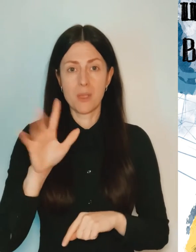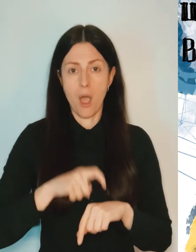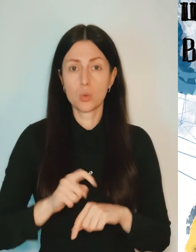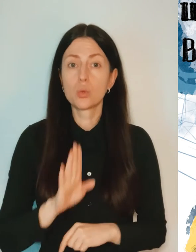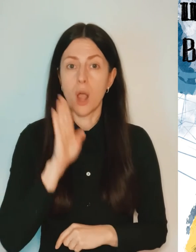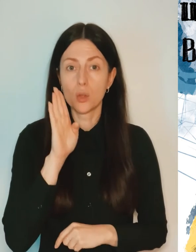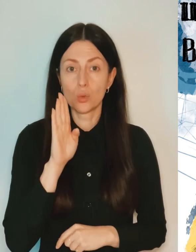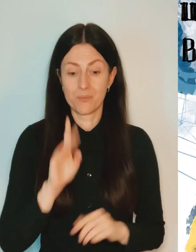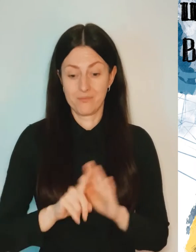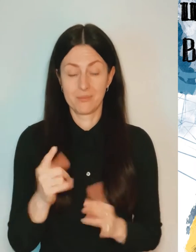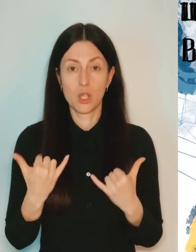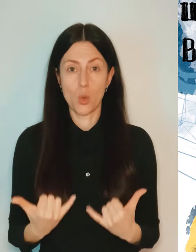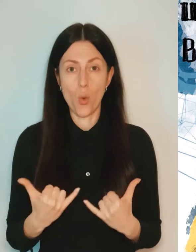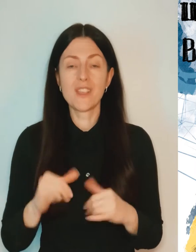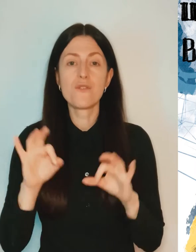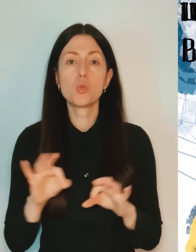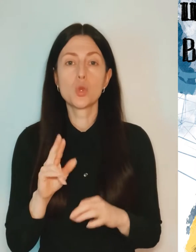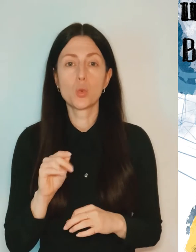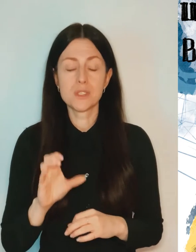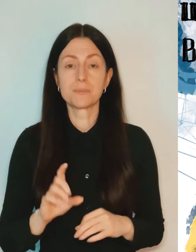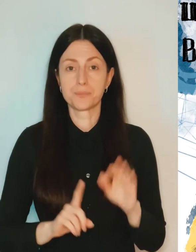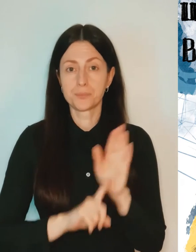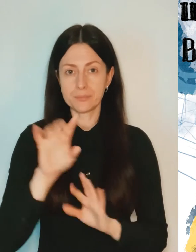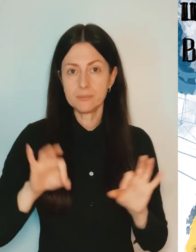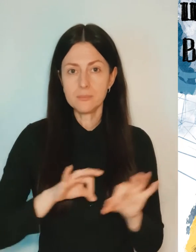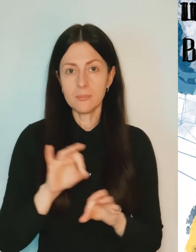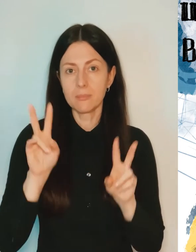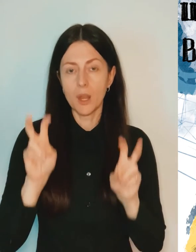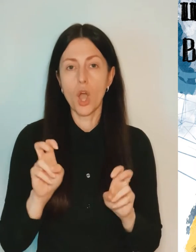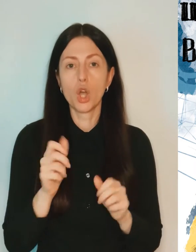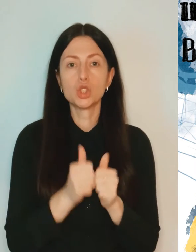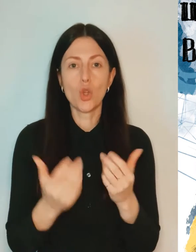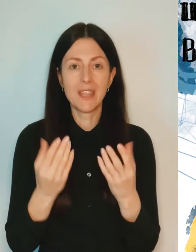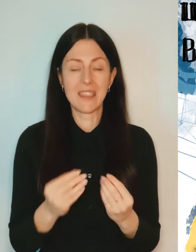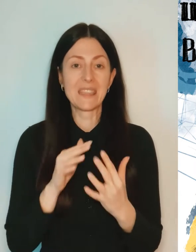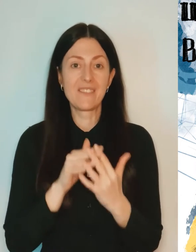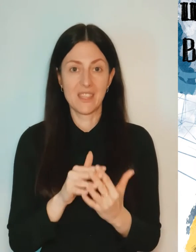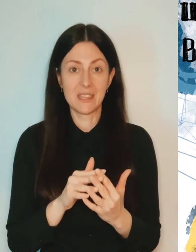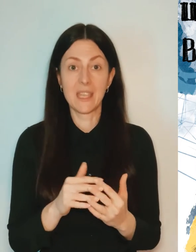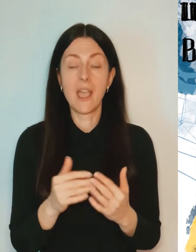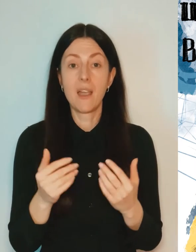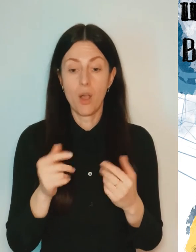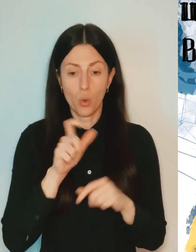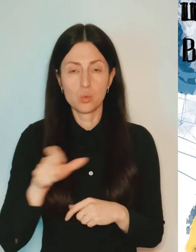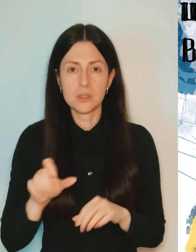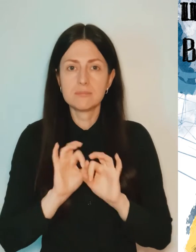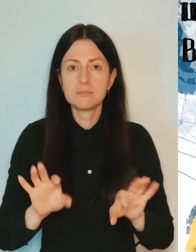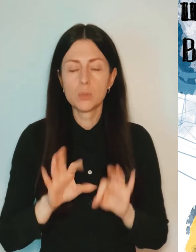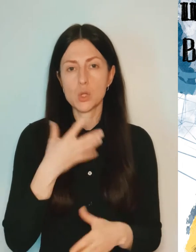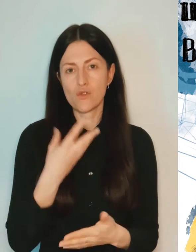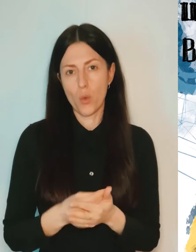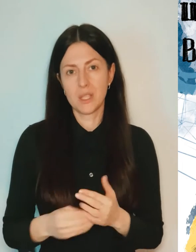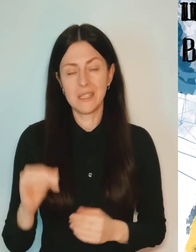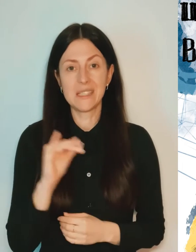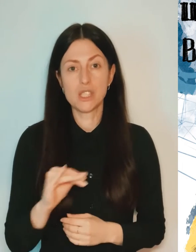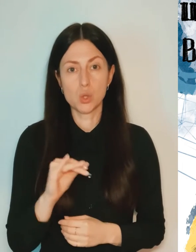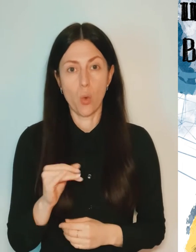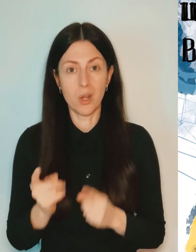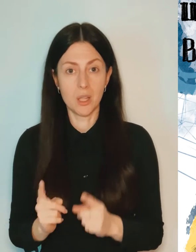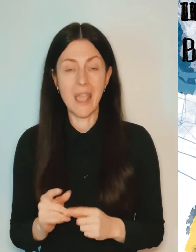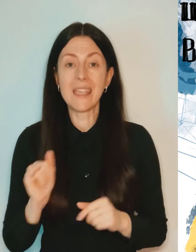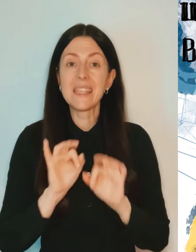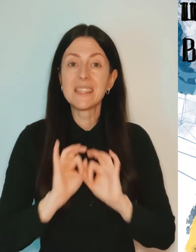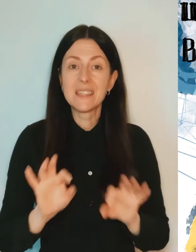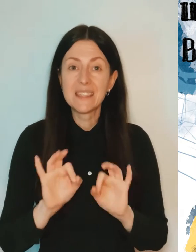As of today at MusiCures, I'm starting "War Diaries", where people will tell their stories and share